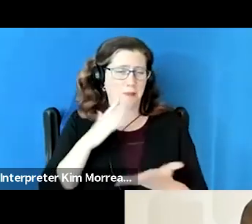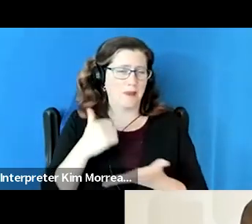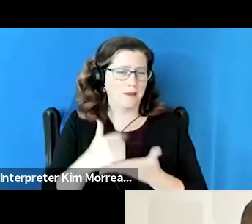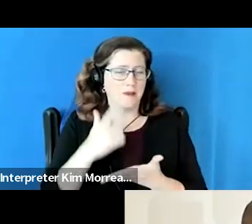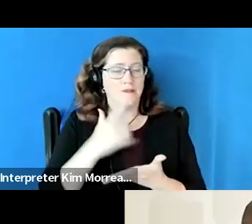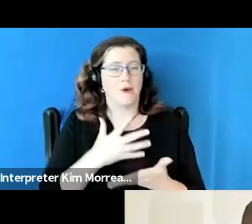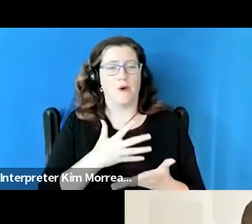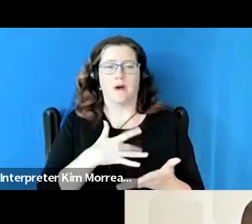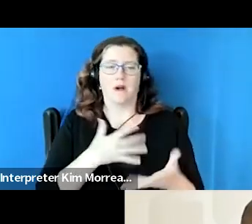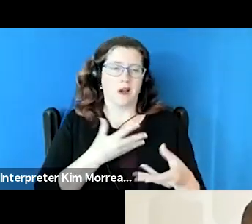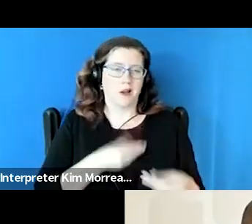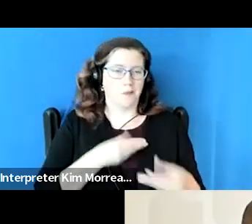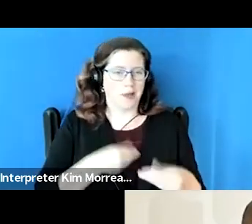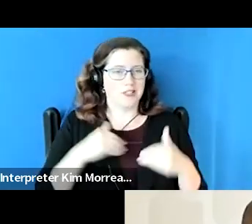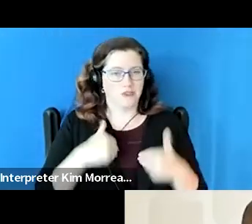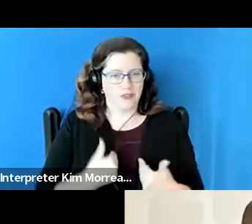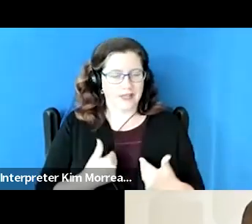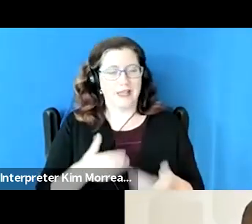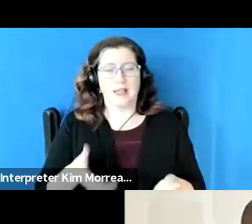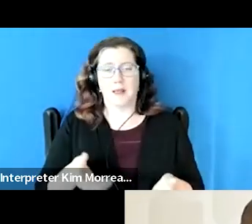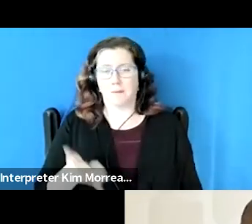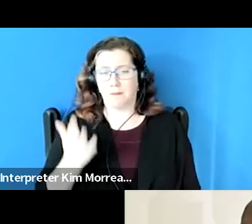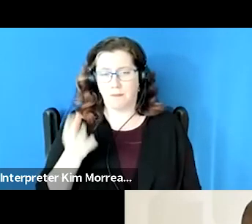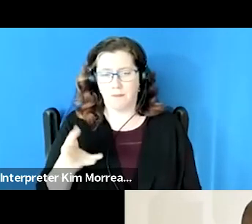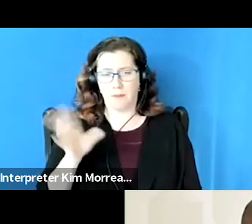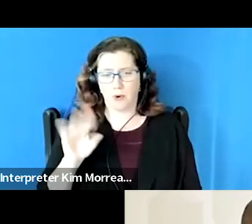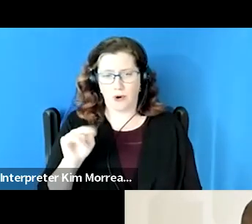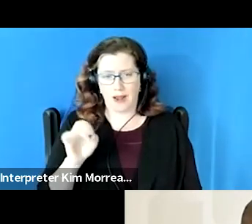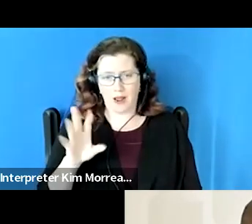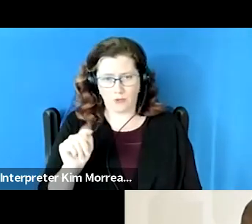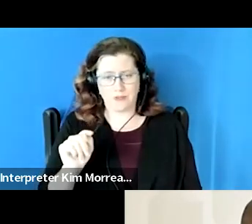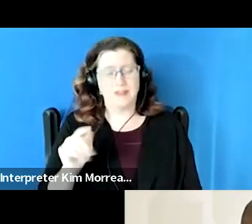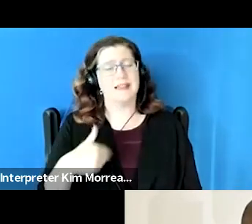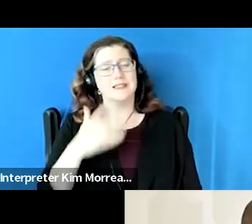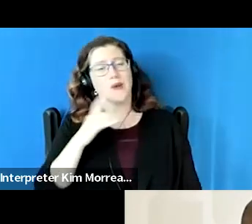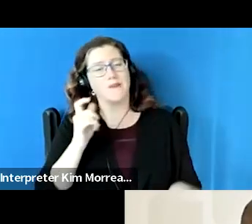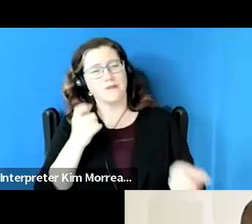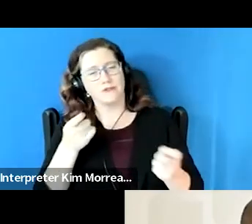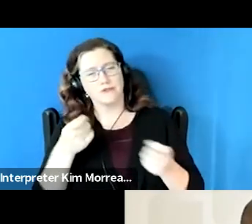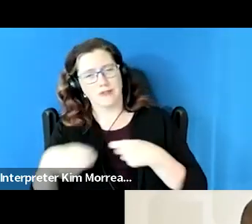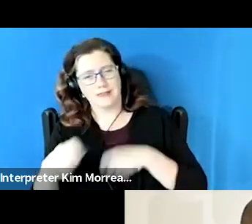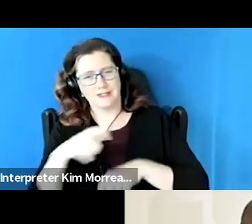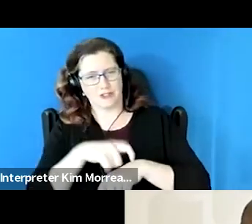and burnout is having transitional time between work and personal life.